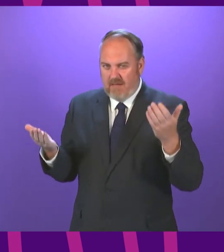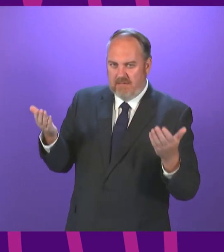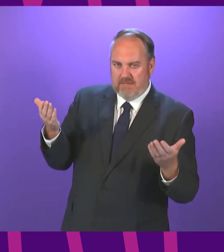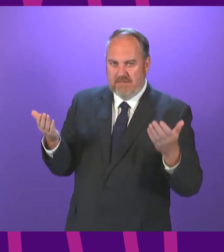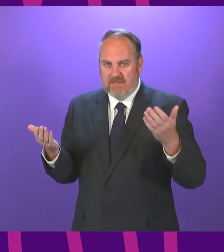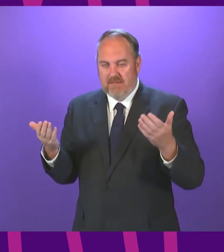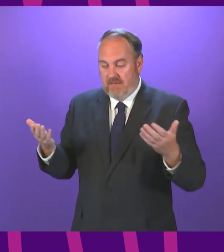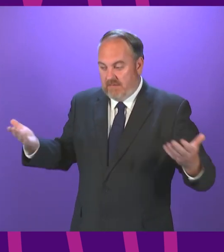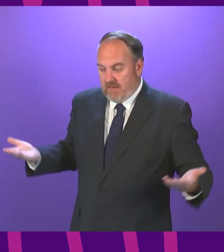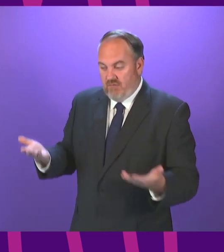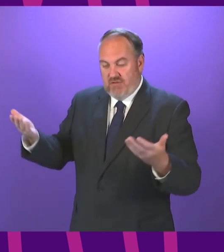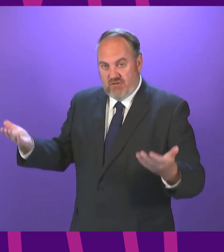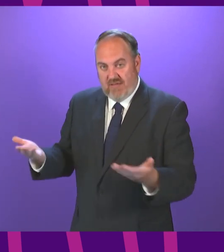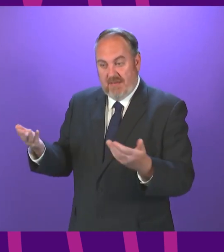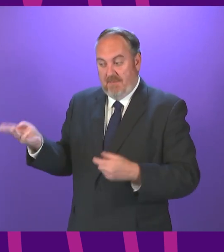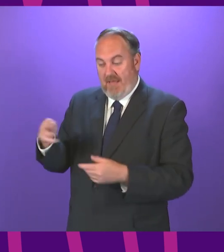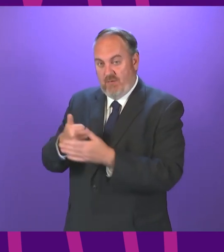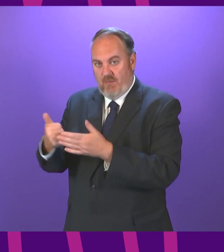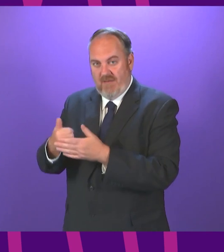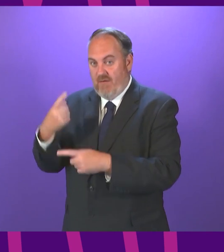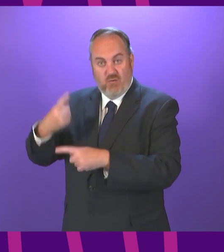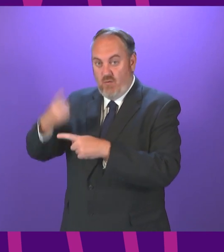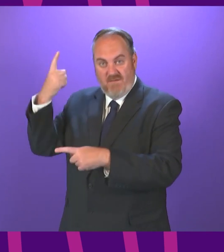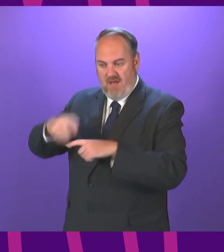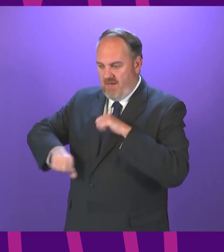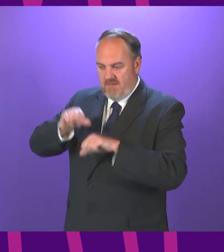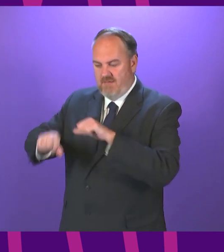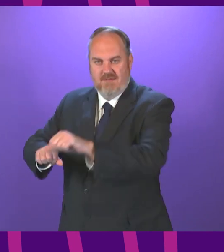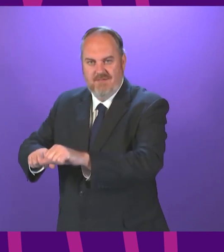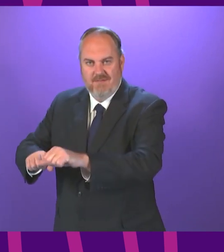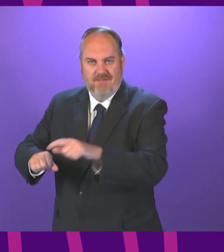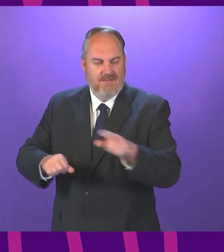We will update Parliament if, in any areas, we move more quickly than the timings that I have set